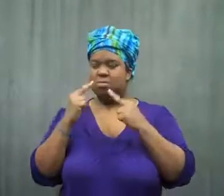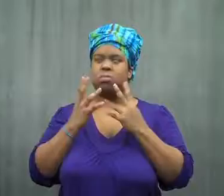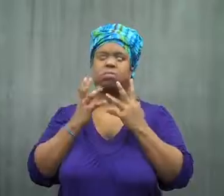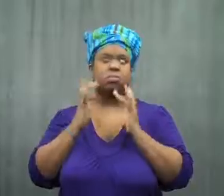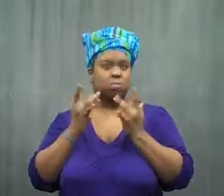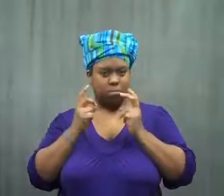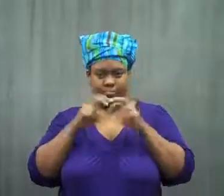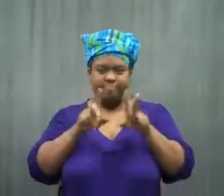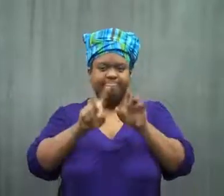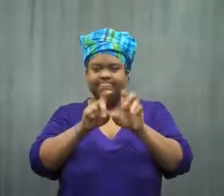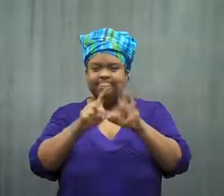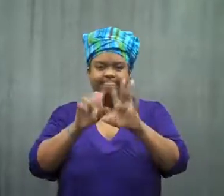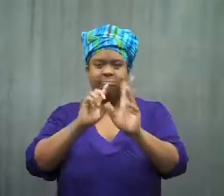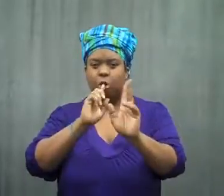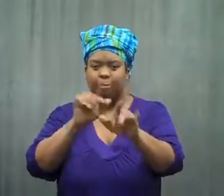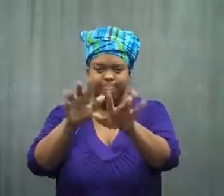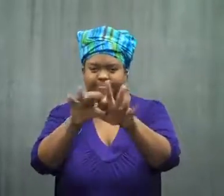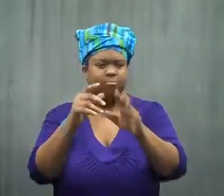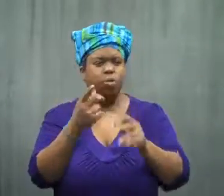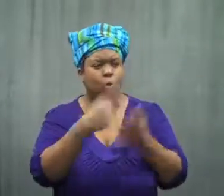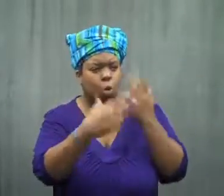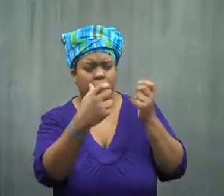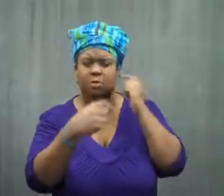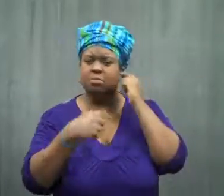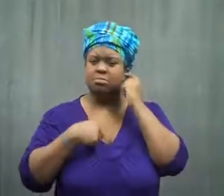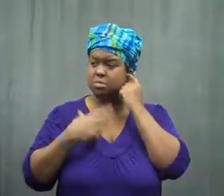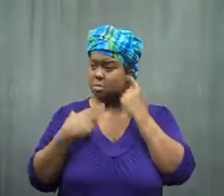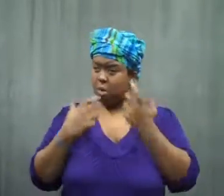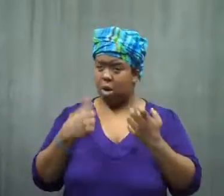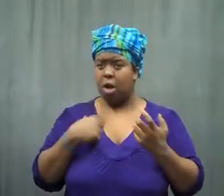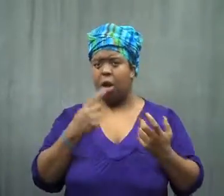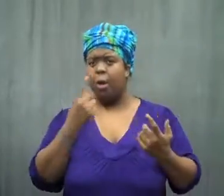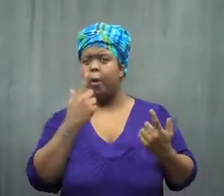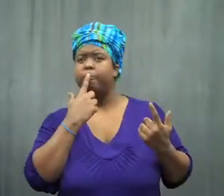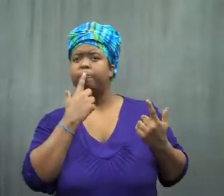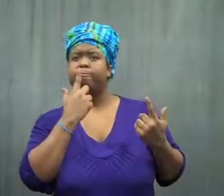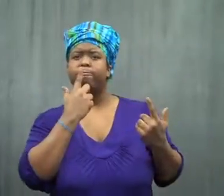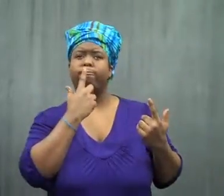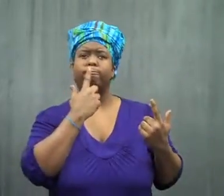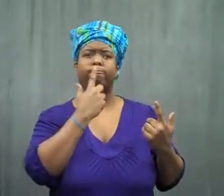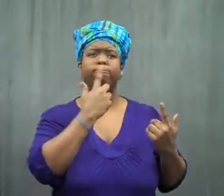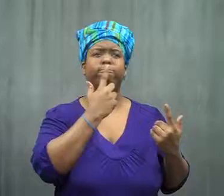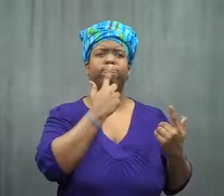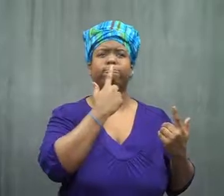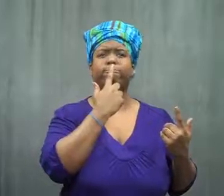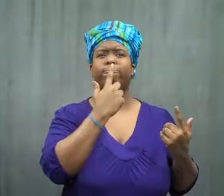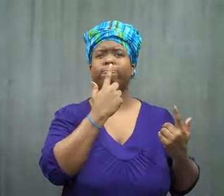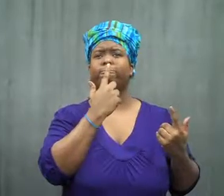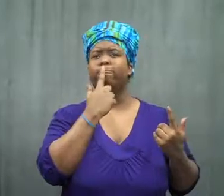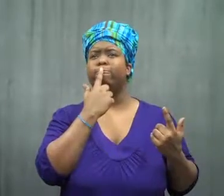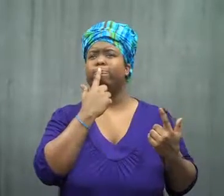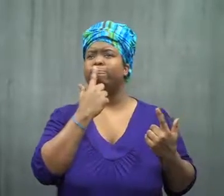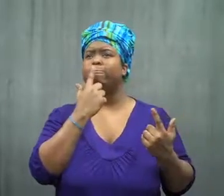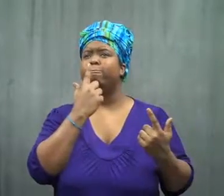They gave me a disgusted look and went to order. They asked me what I wanted... I looked over the menu on the wall ....